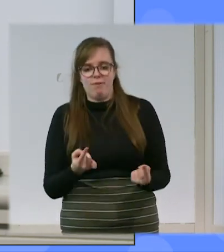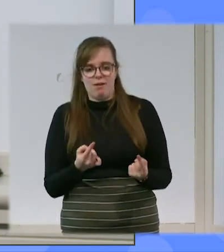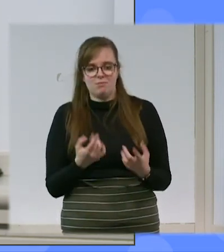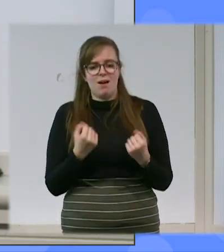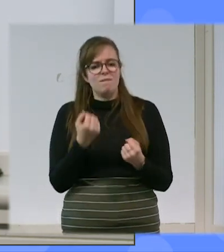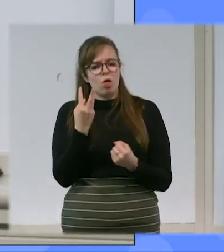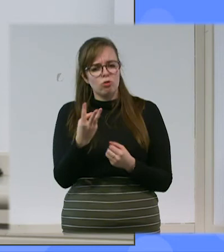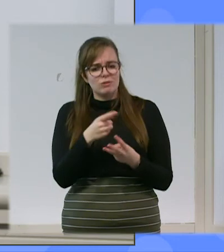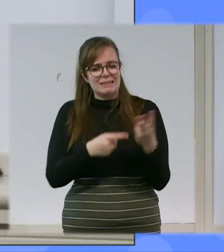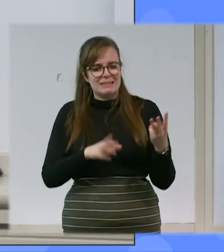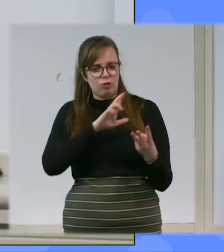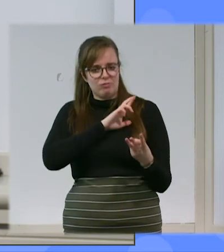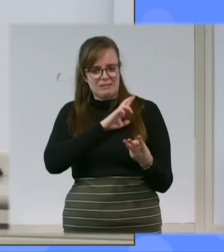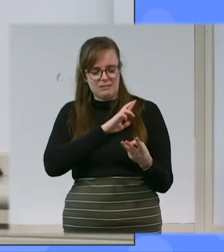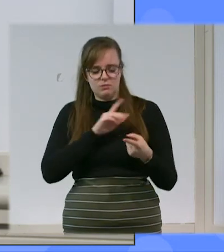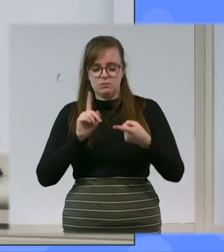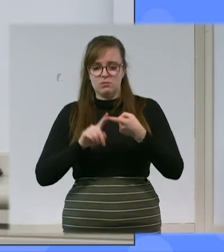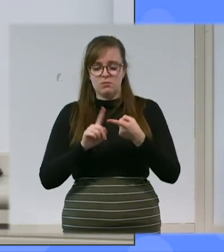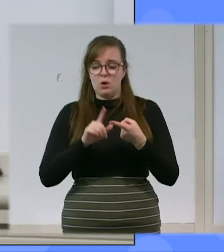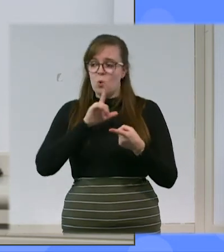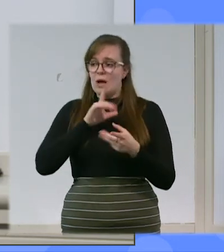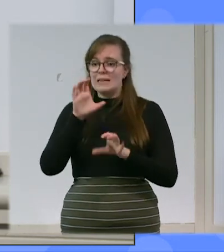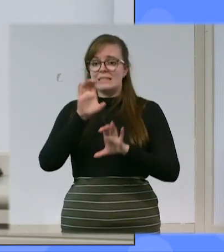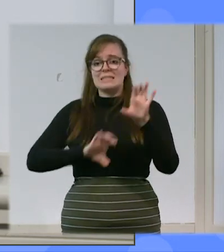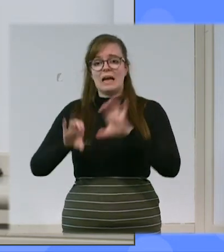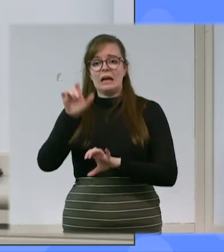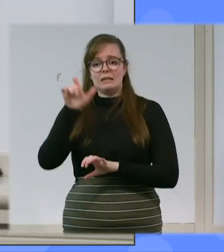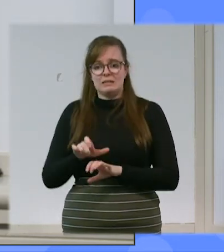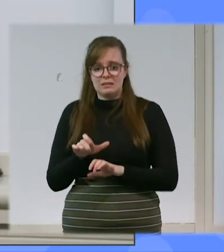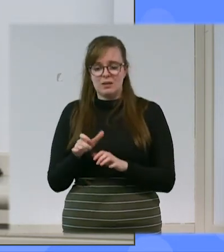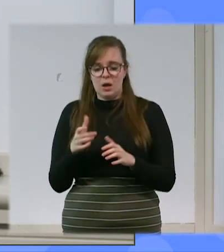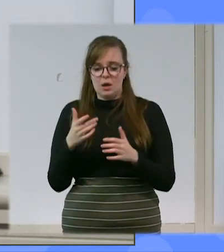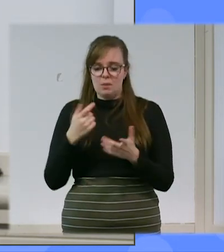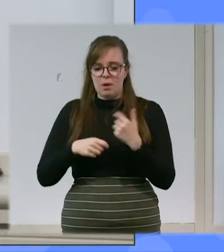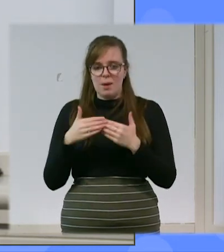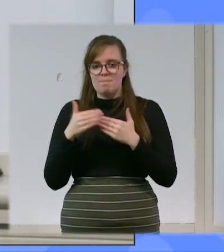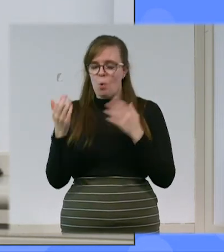firstly because scientists are getting louder and more assertive about the role